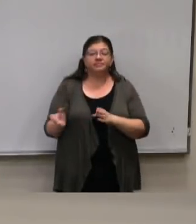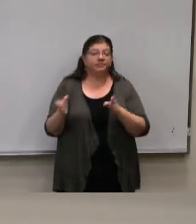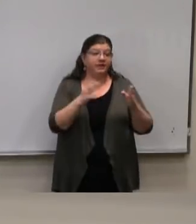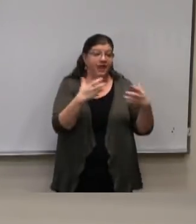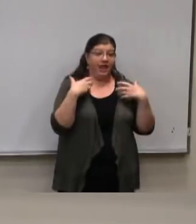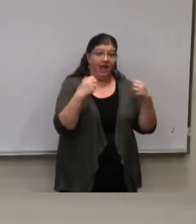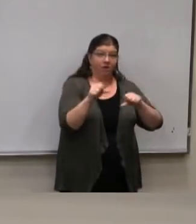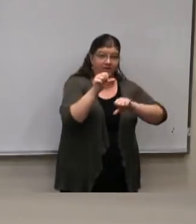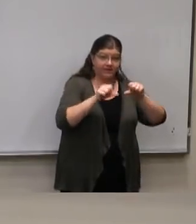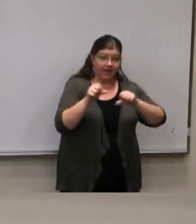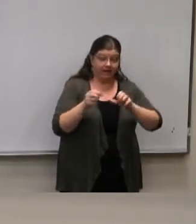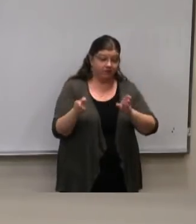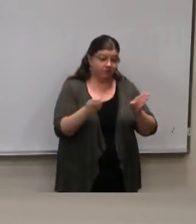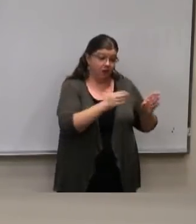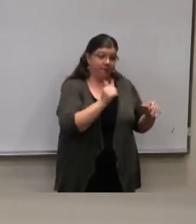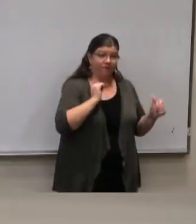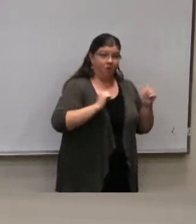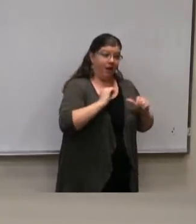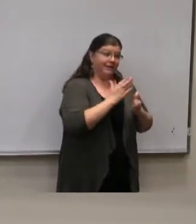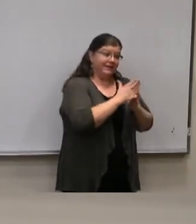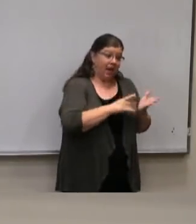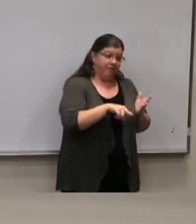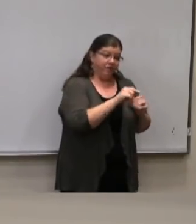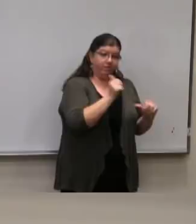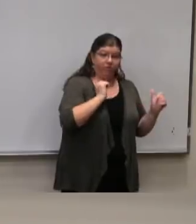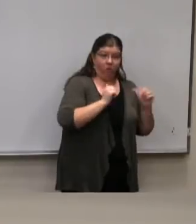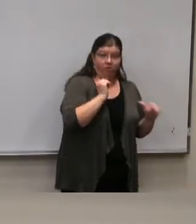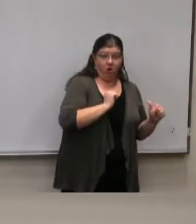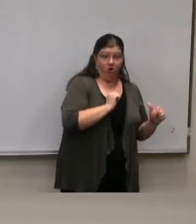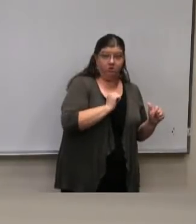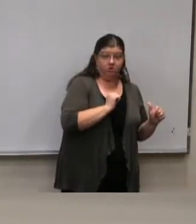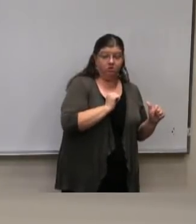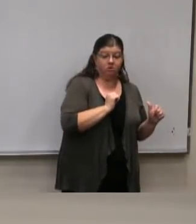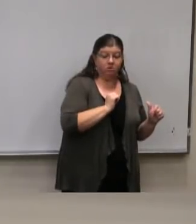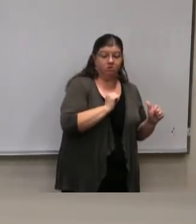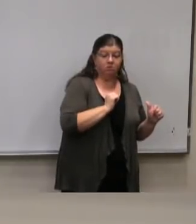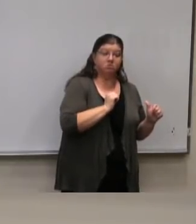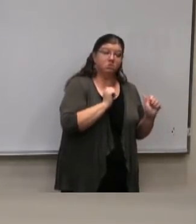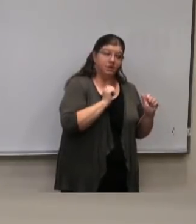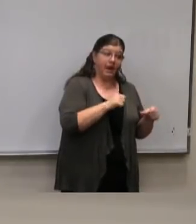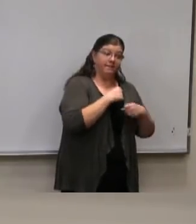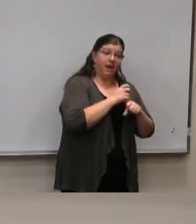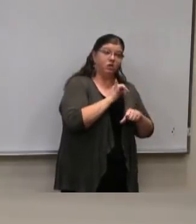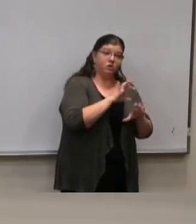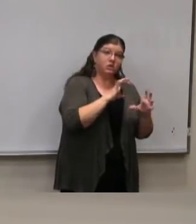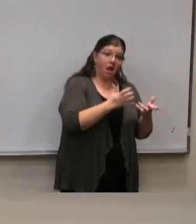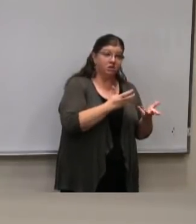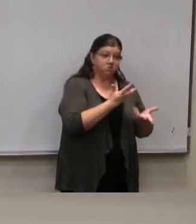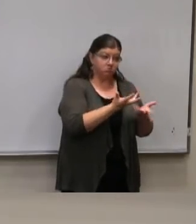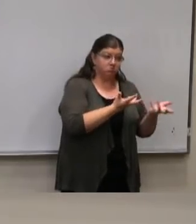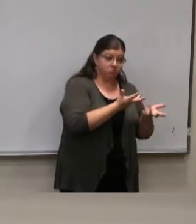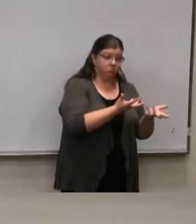So some of the performing arts we, we can we can make those classes work in a way that's face-to-face.